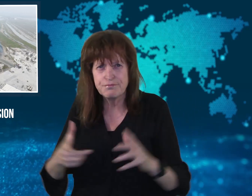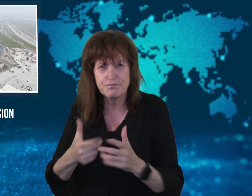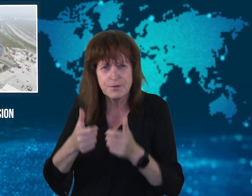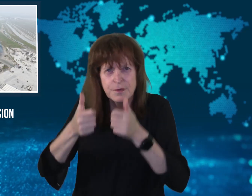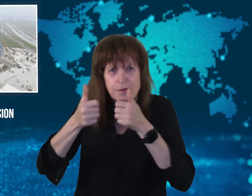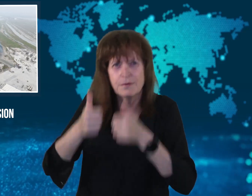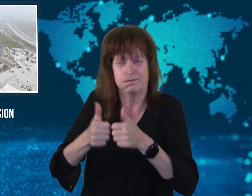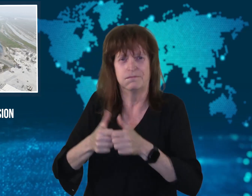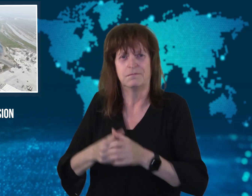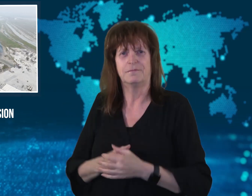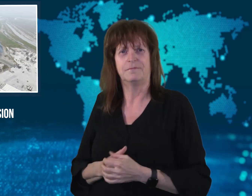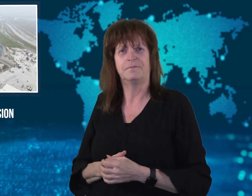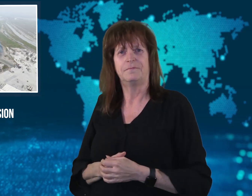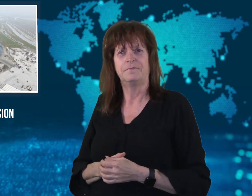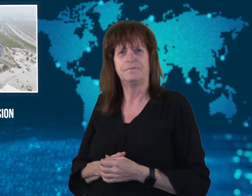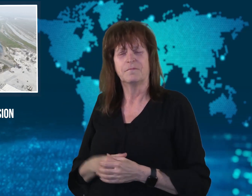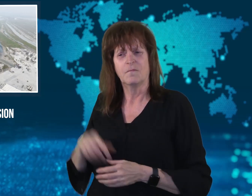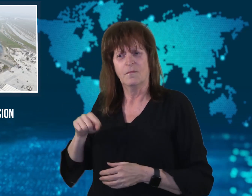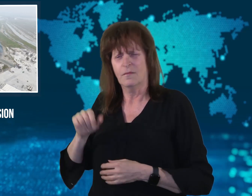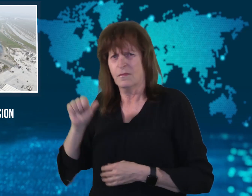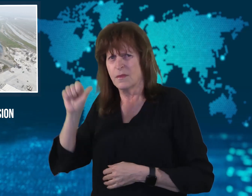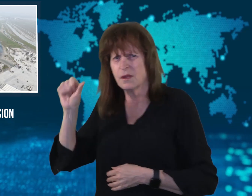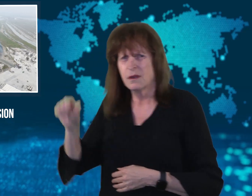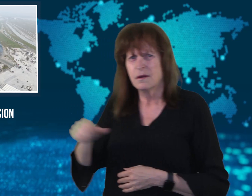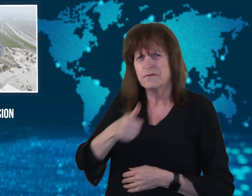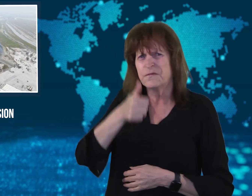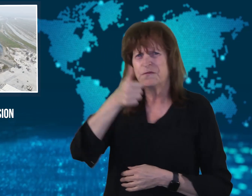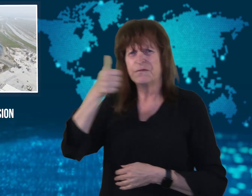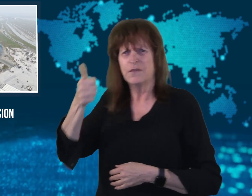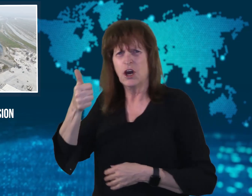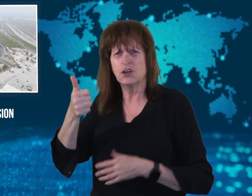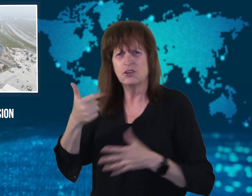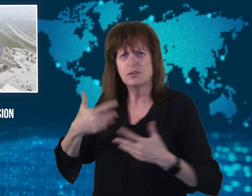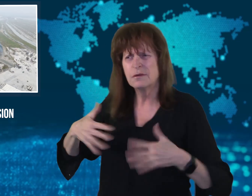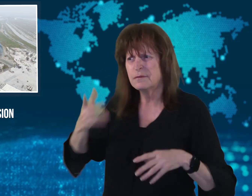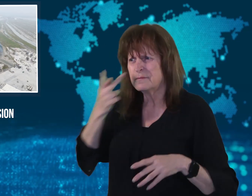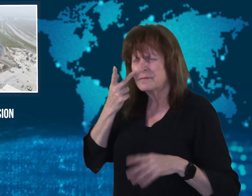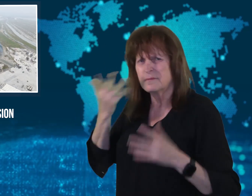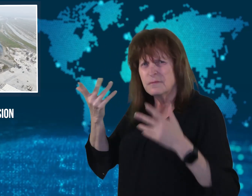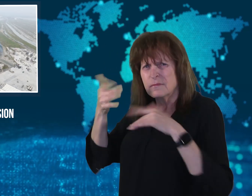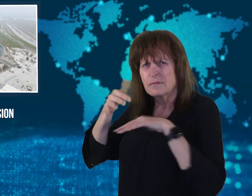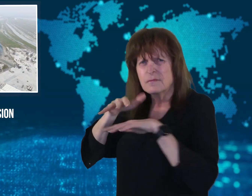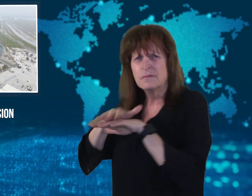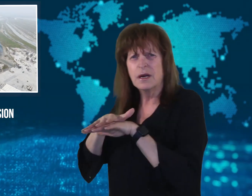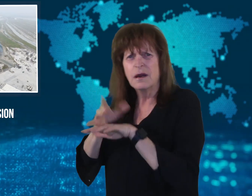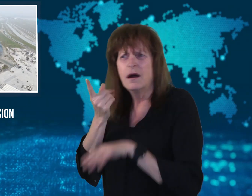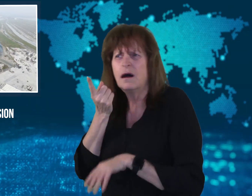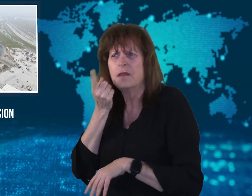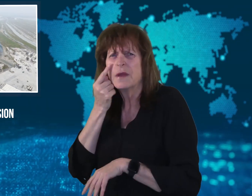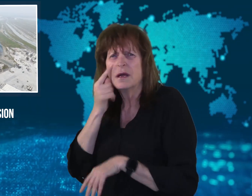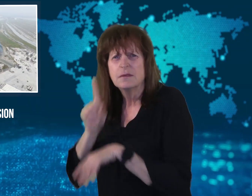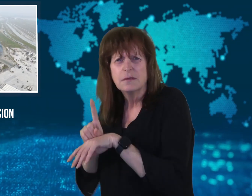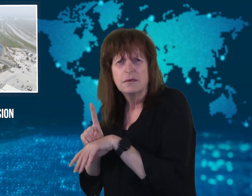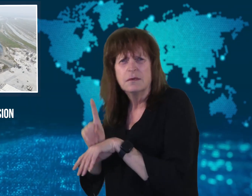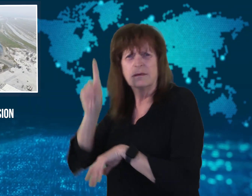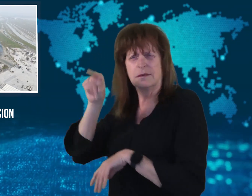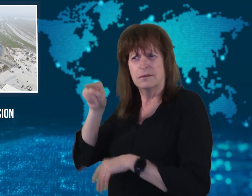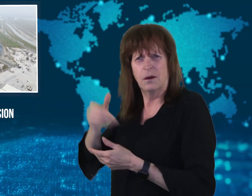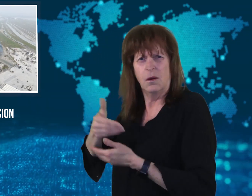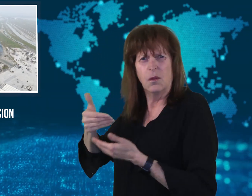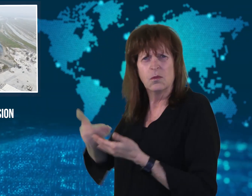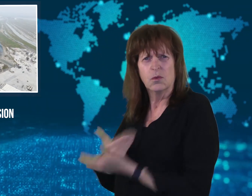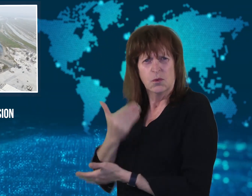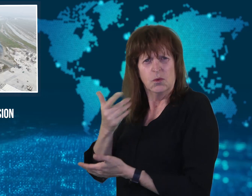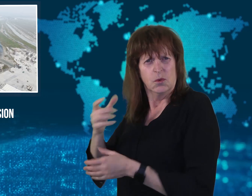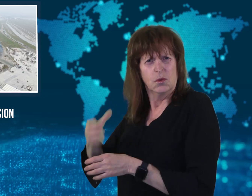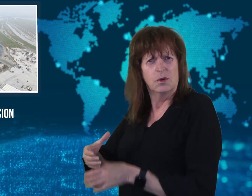Although the rocket exploded, the test will help them to improve the Starship.